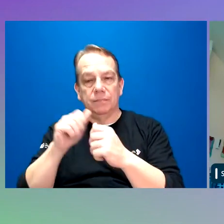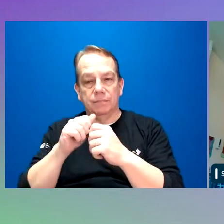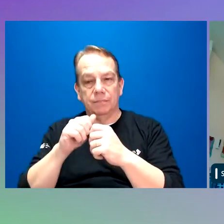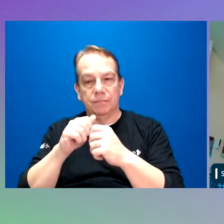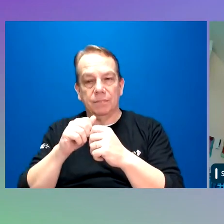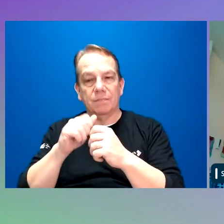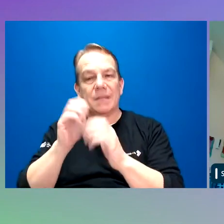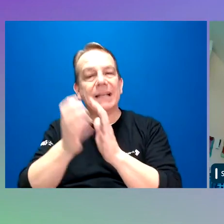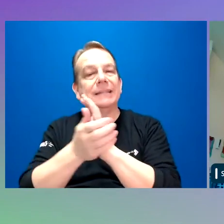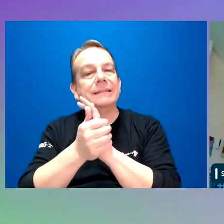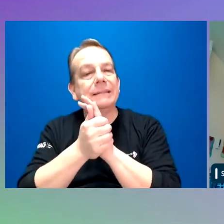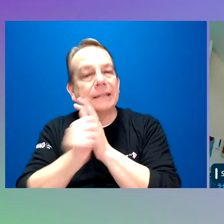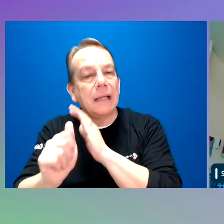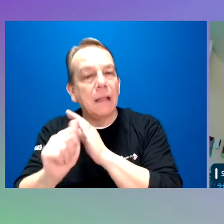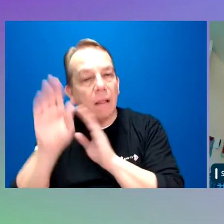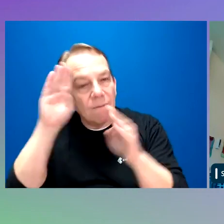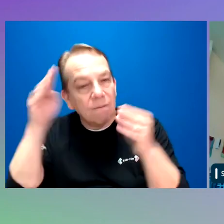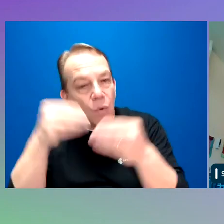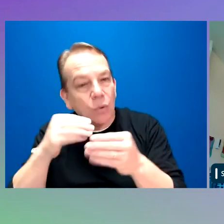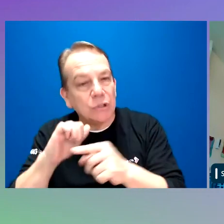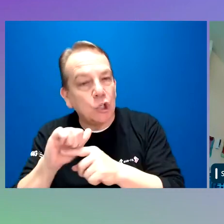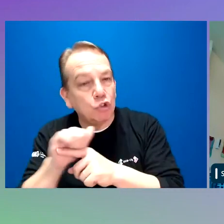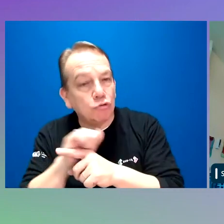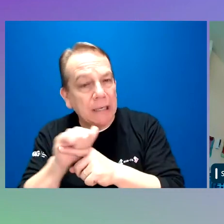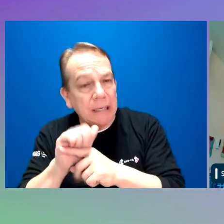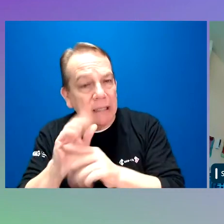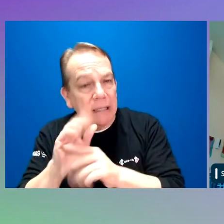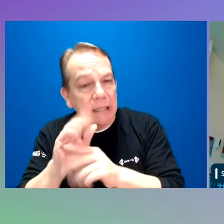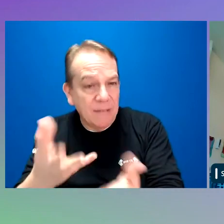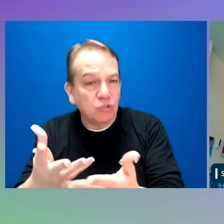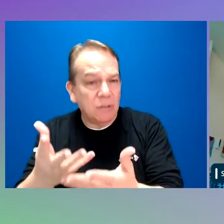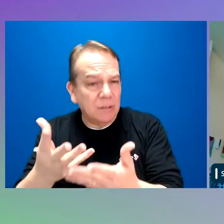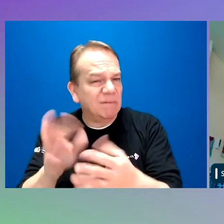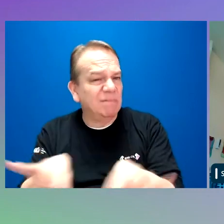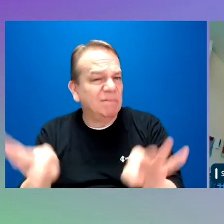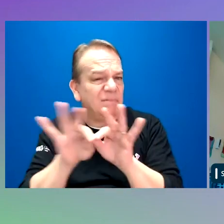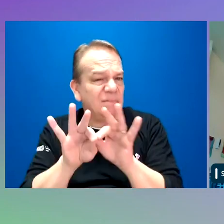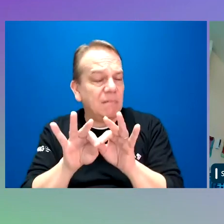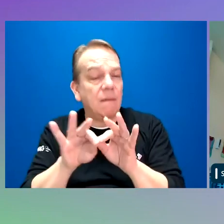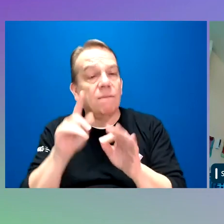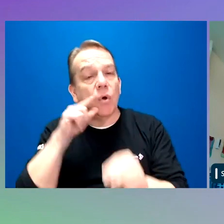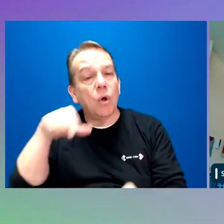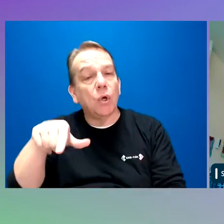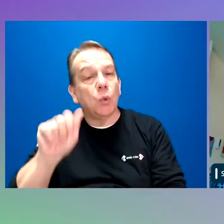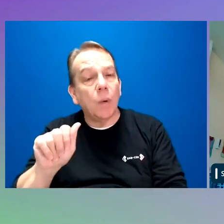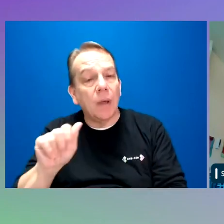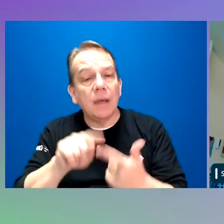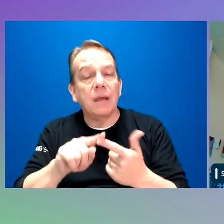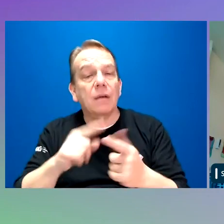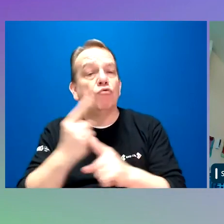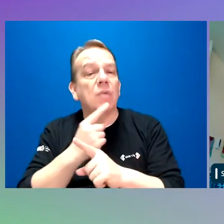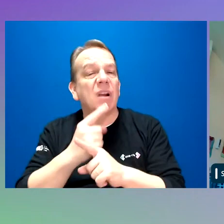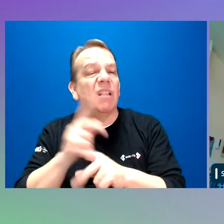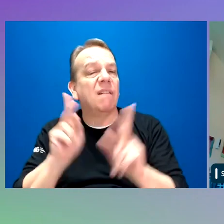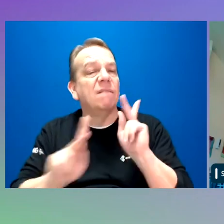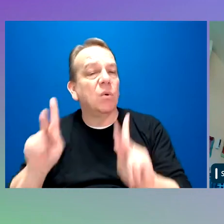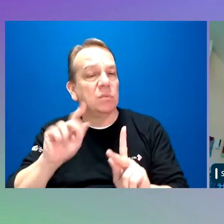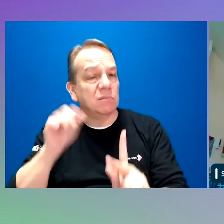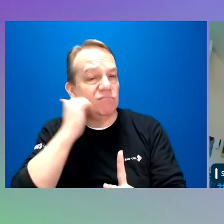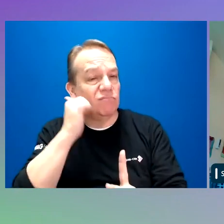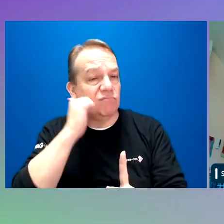training, um, for QA days and